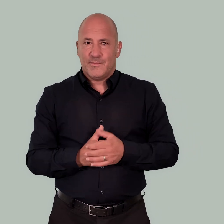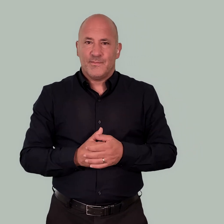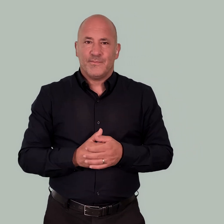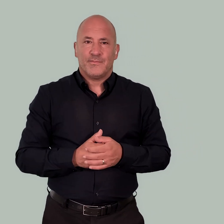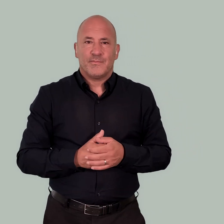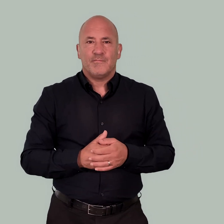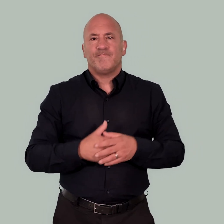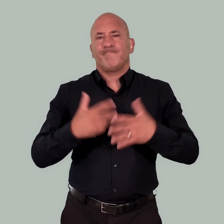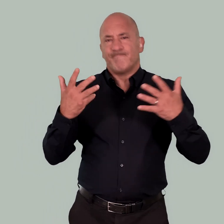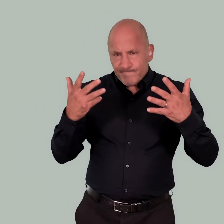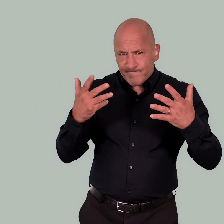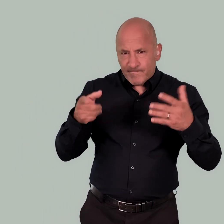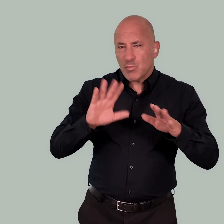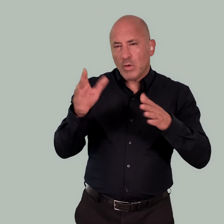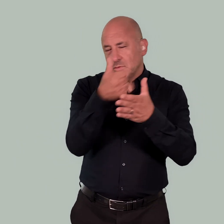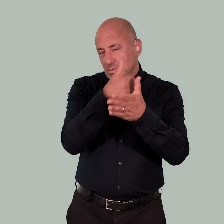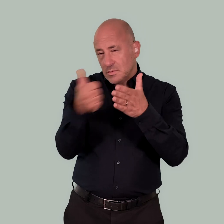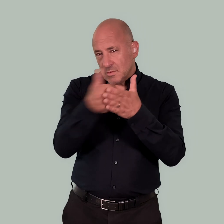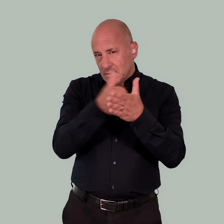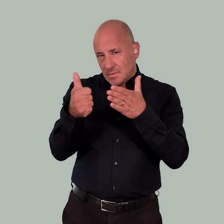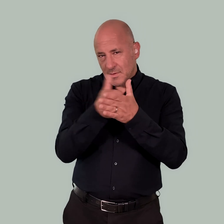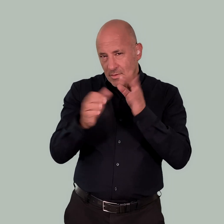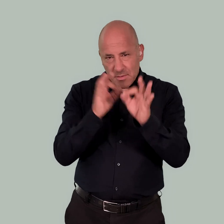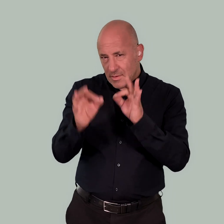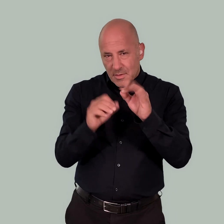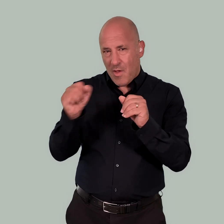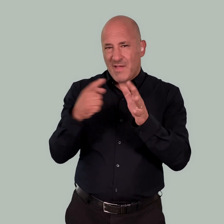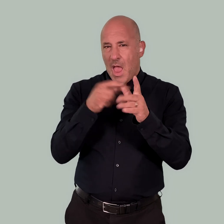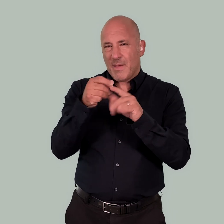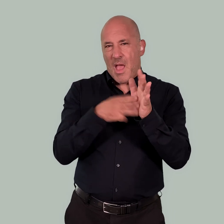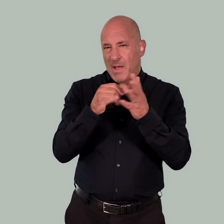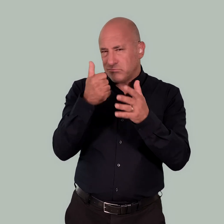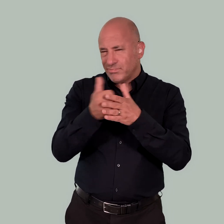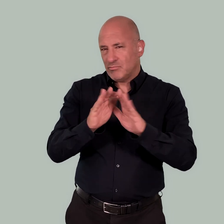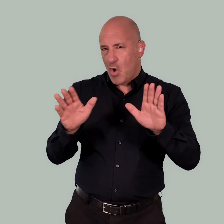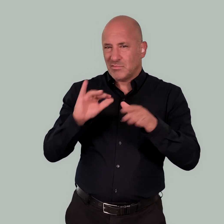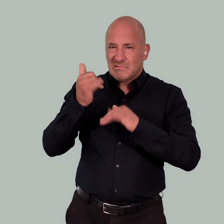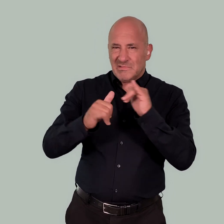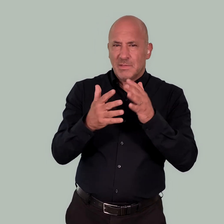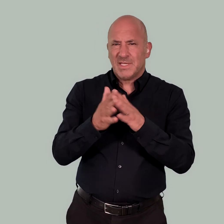The relatively infrequent nature of the APMS means that it is not possible